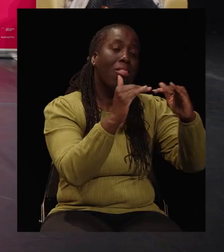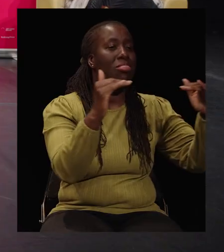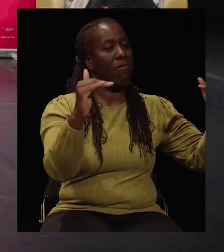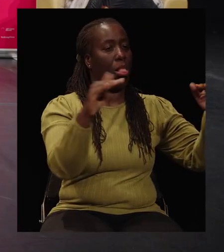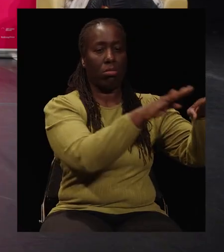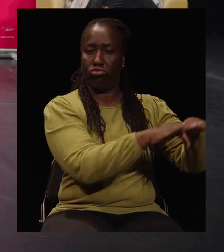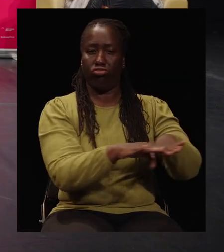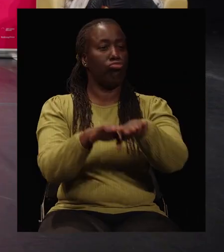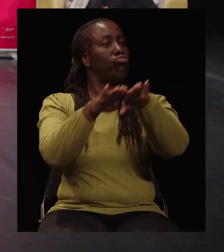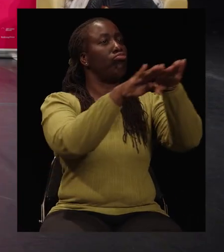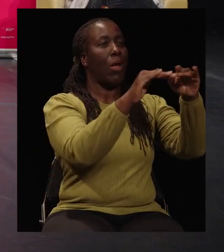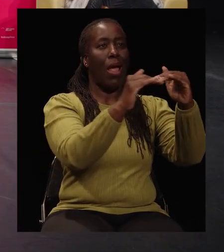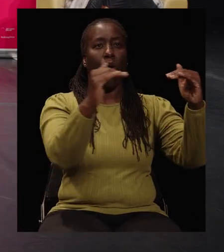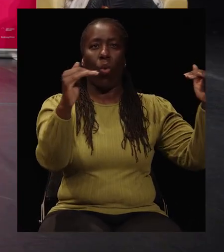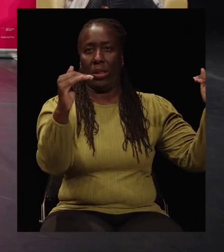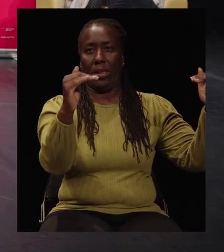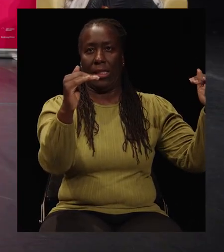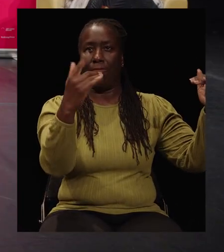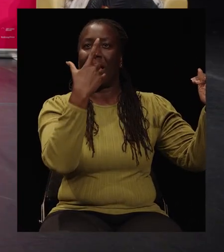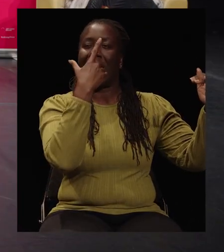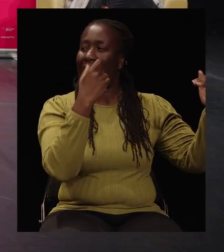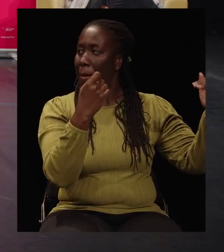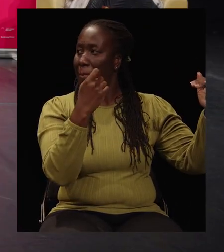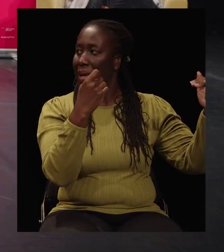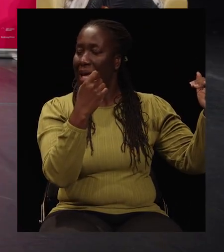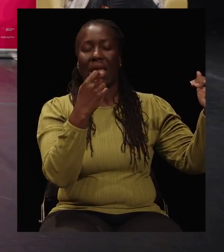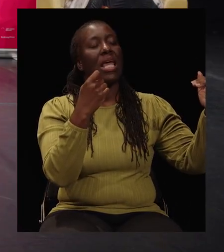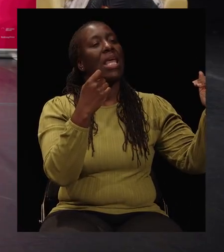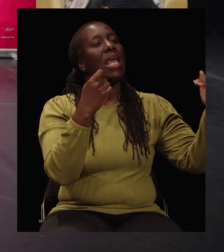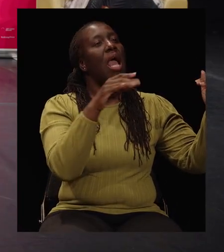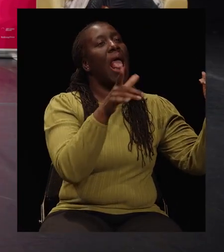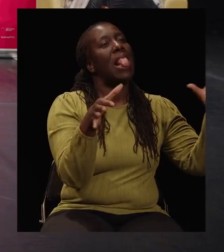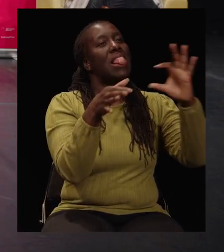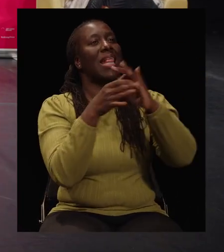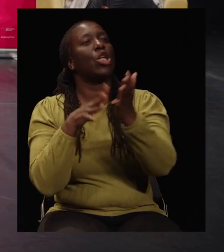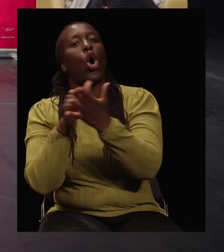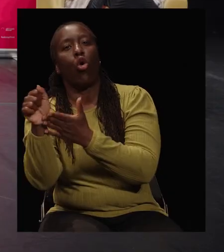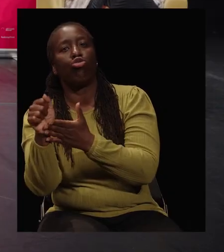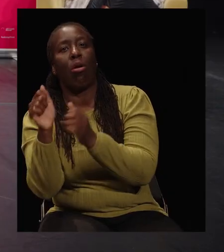where equality can be attributed to cultural value, as opposed to economic capital?